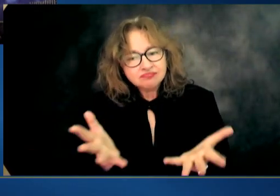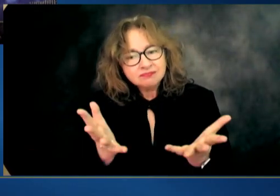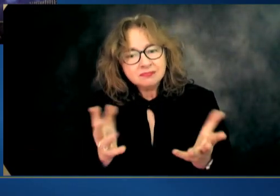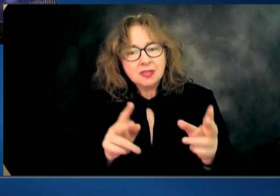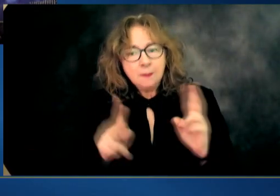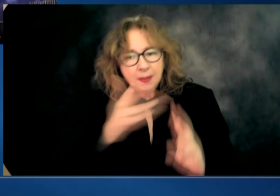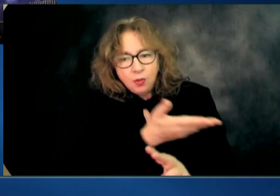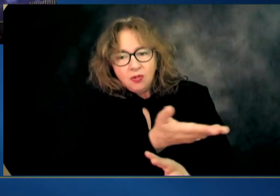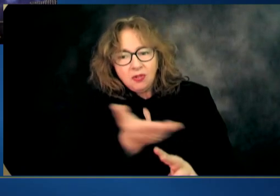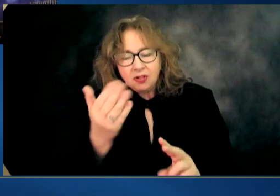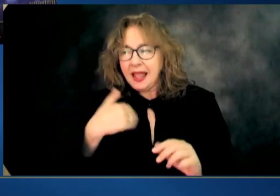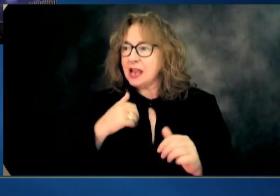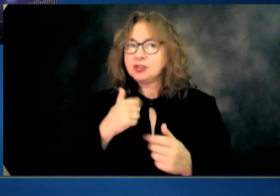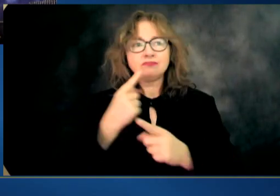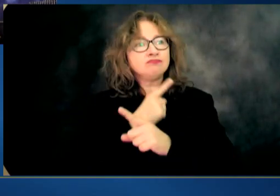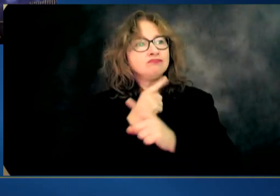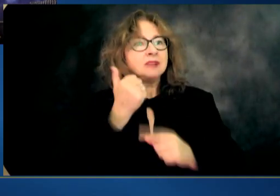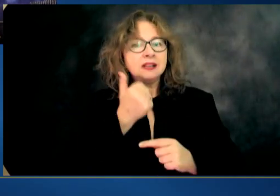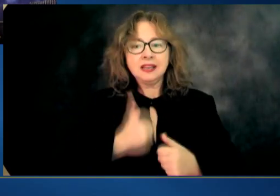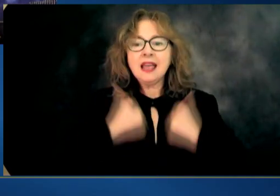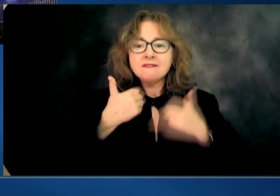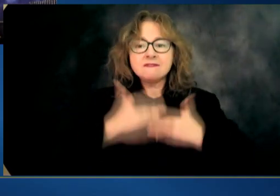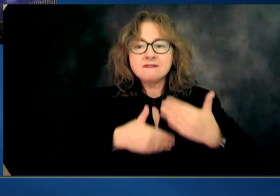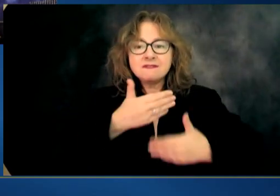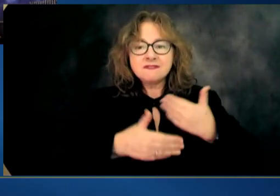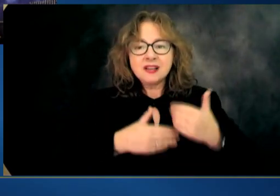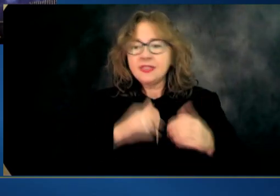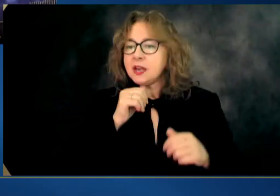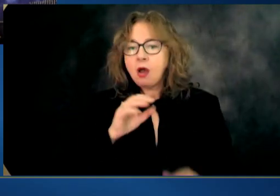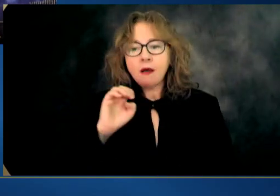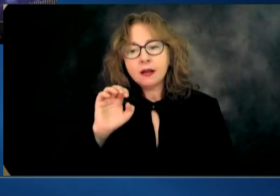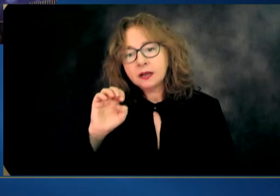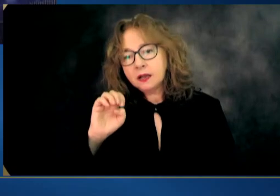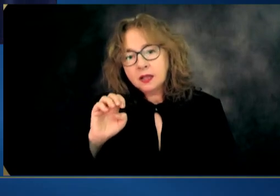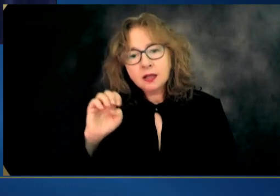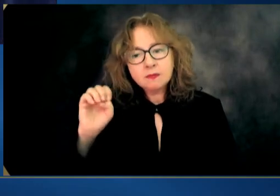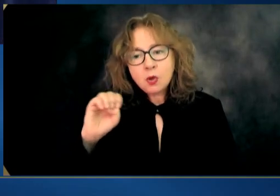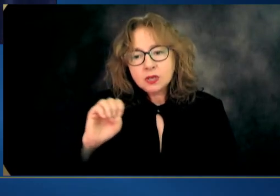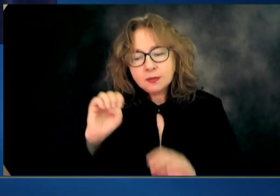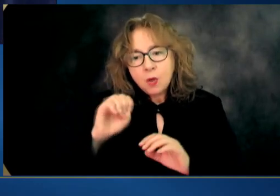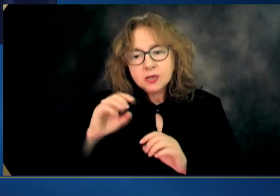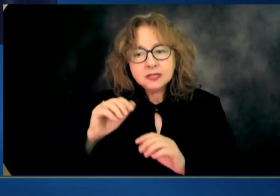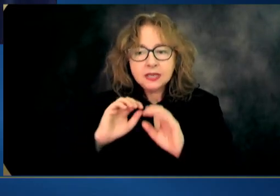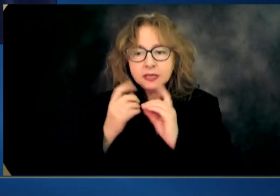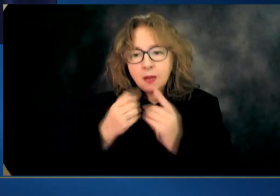to live their life. They're not going back and forth to the ED. They're not in pain. Jimmy Pinnock: Correct. Kamal Menghrajani: They're just, you know, out there living their normal,